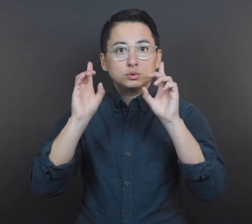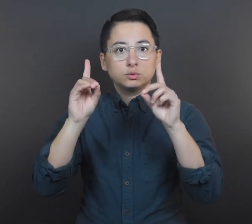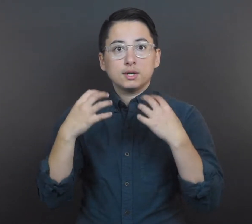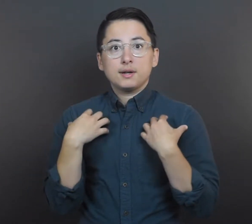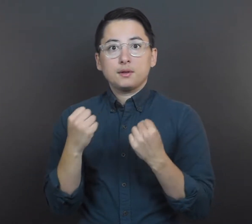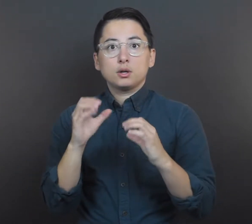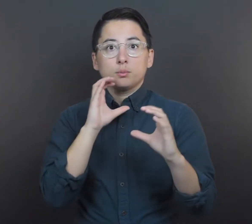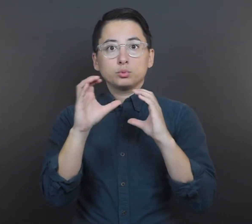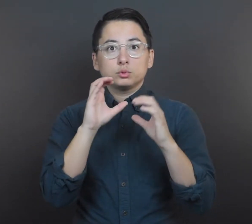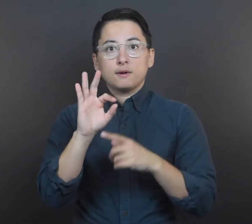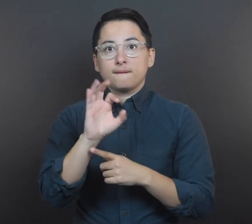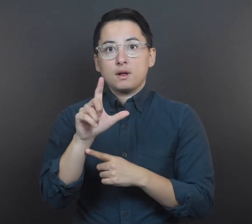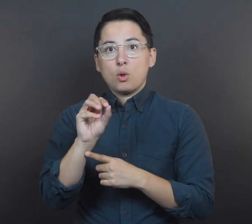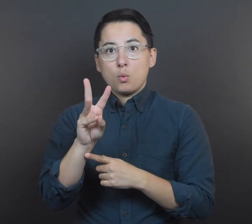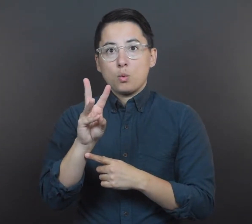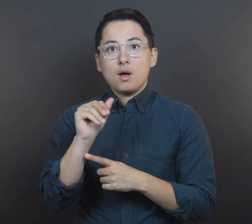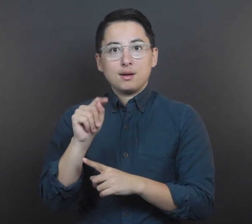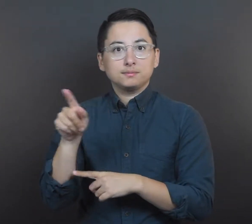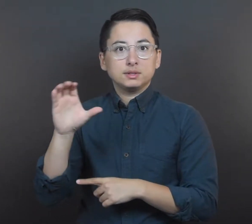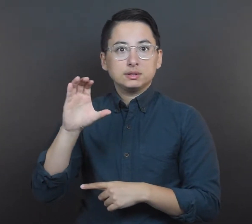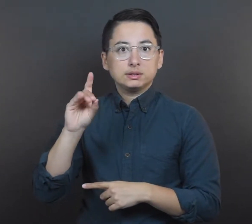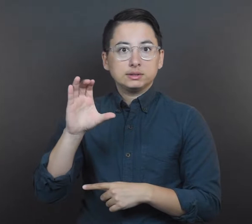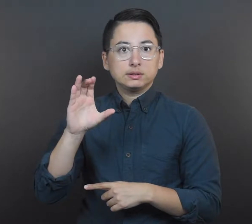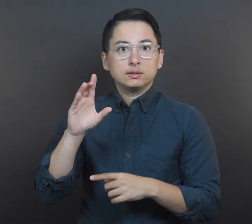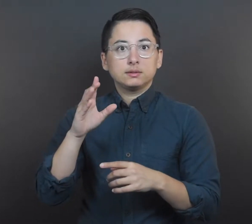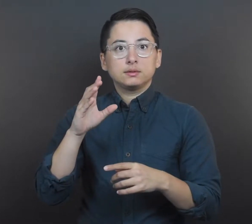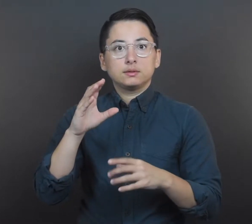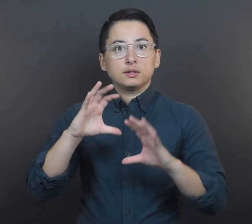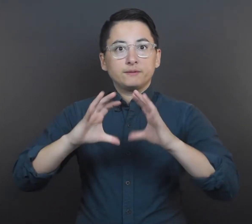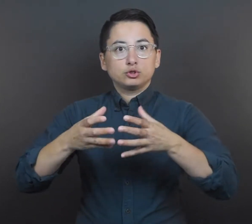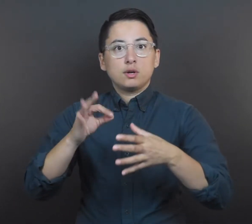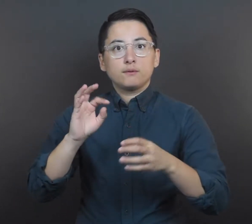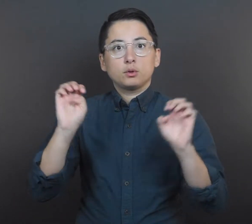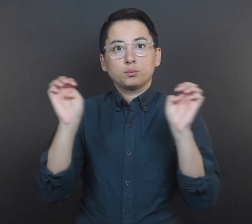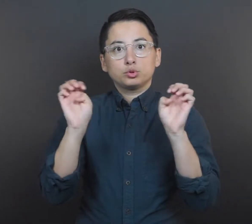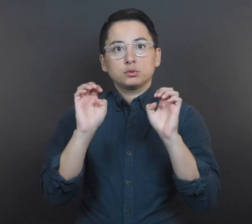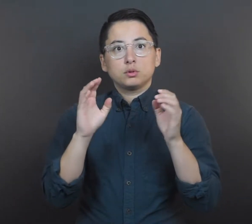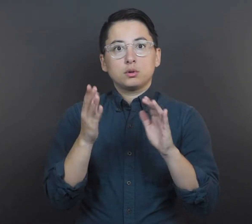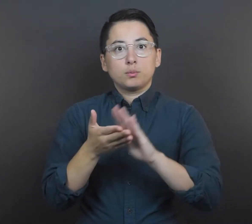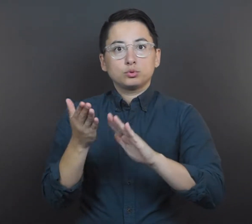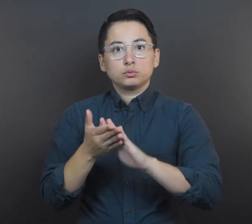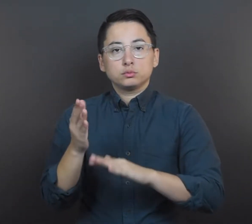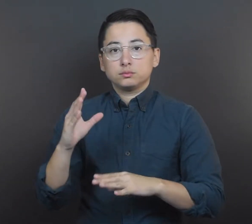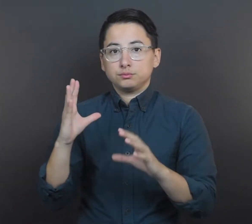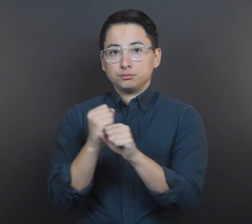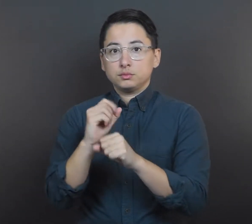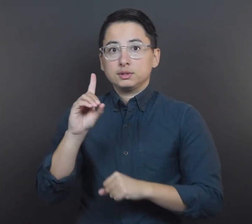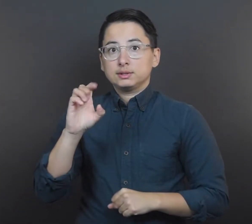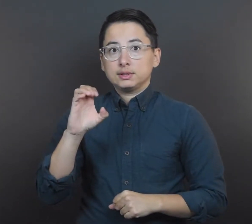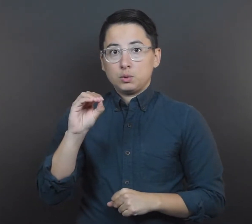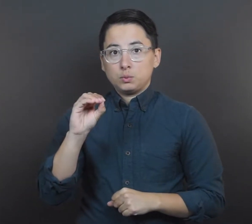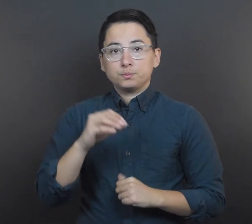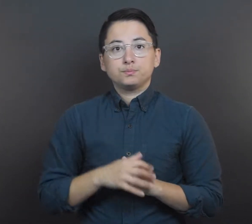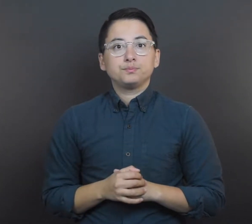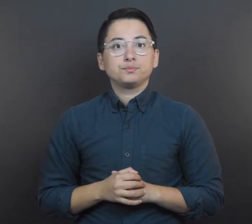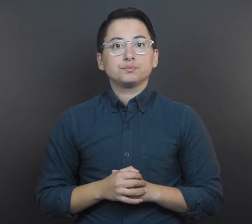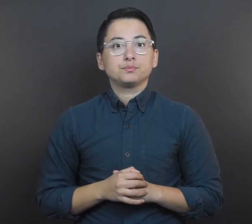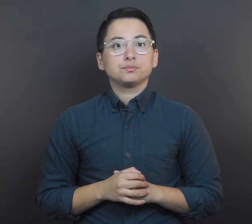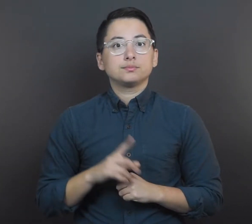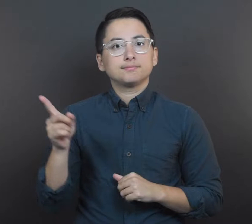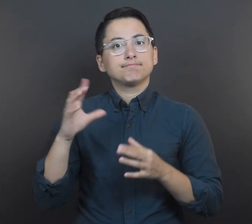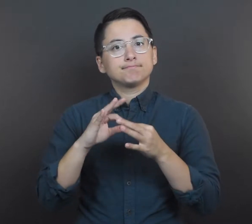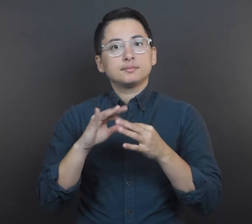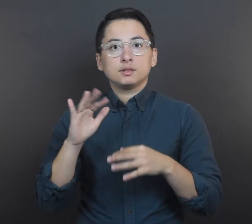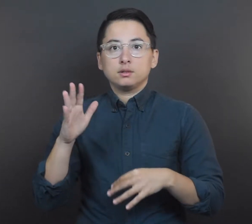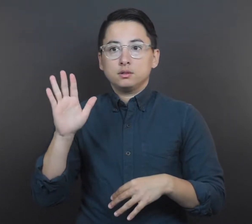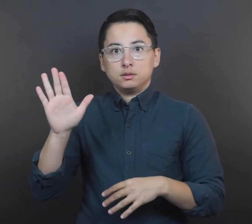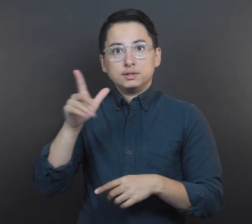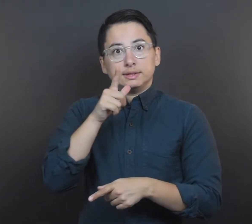Health Communications Fellow in CDC’s Division of Emergency Operation (DEO) in October of